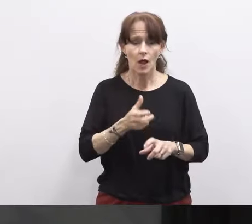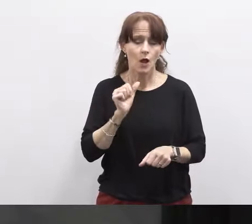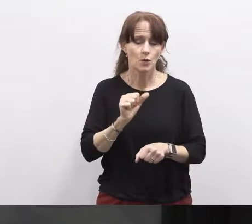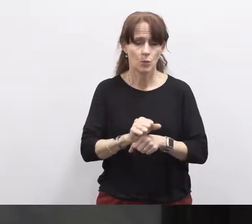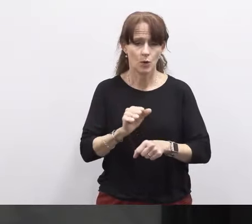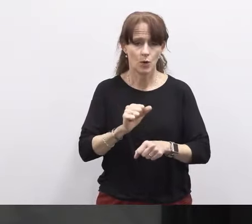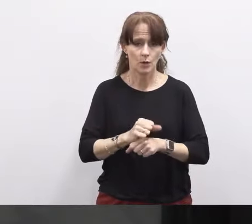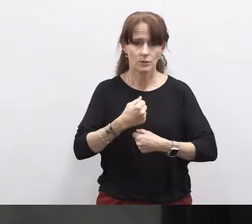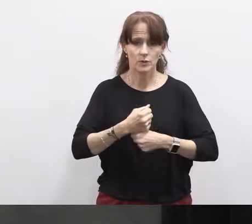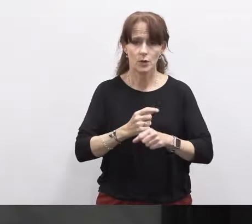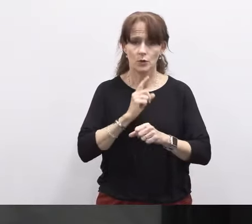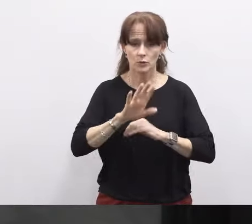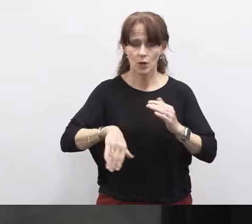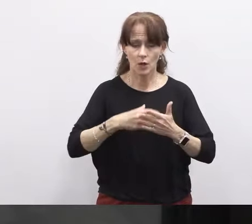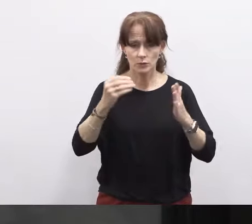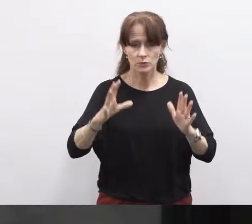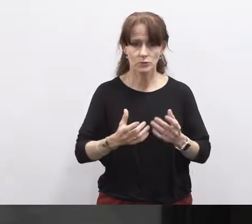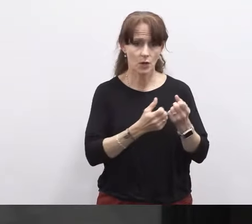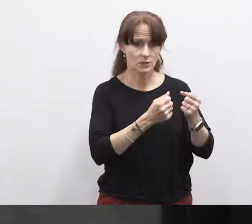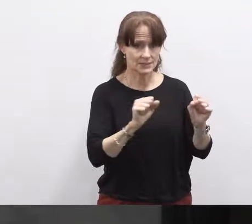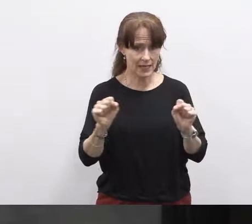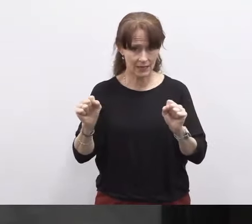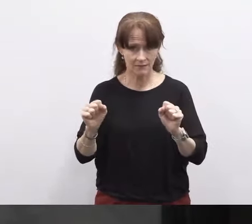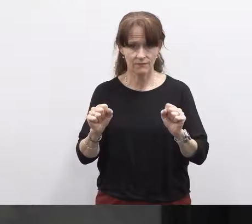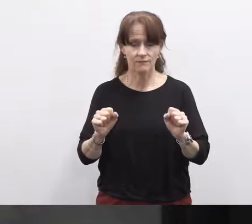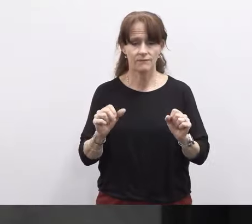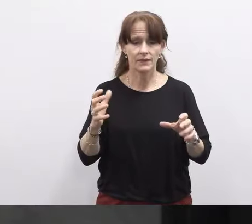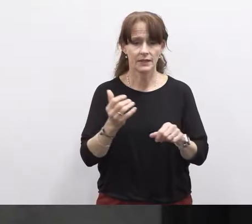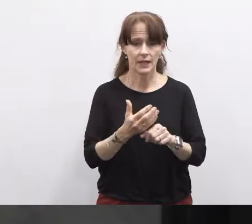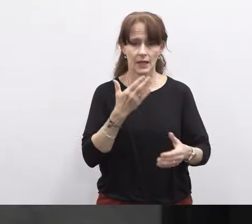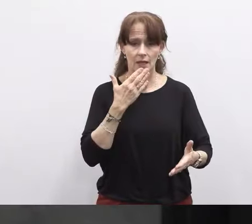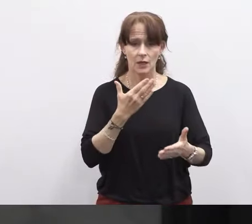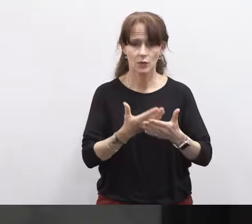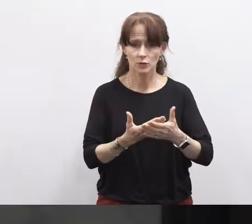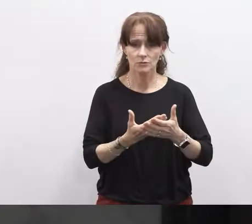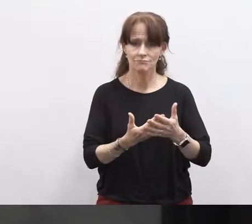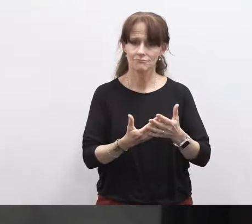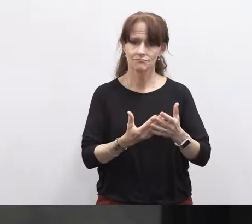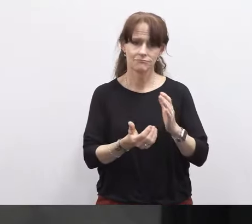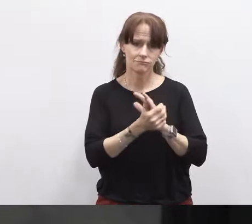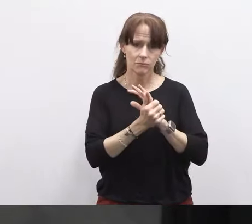to ensure that all students are safe and get at equality education during the school.